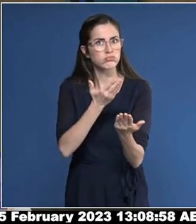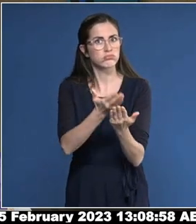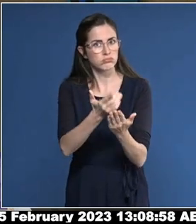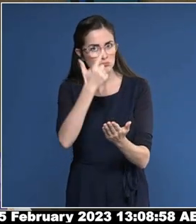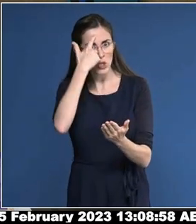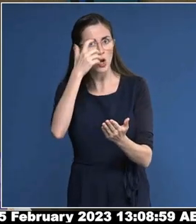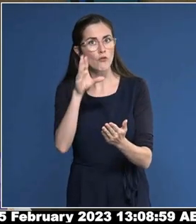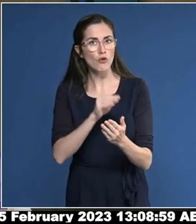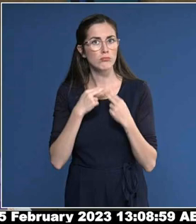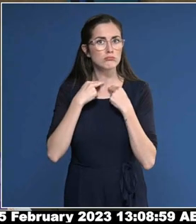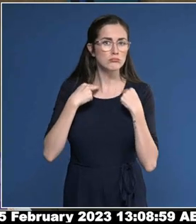with some minor variations.